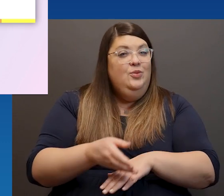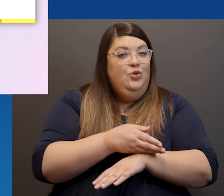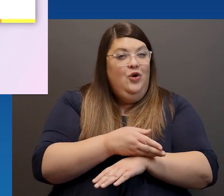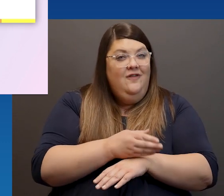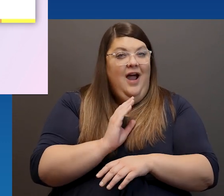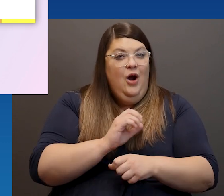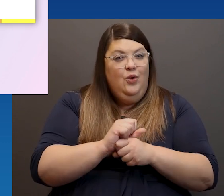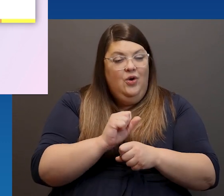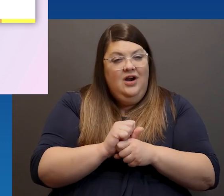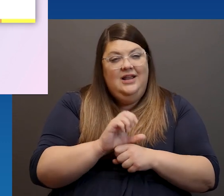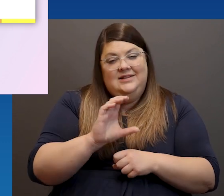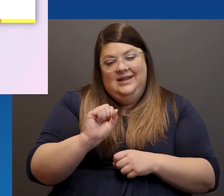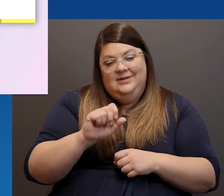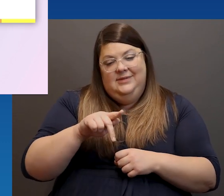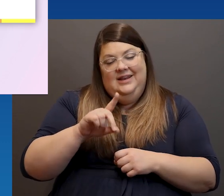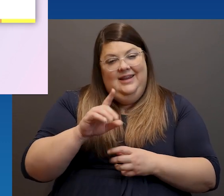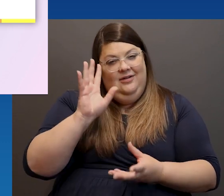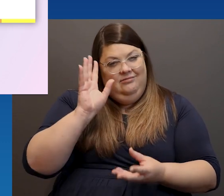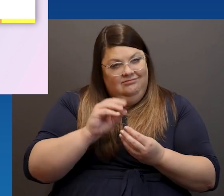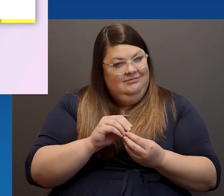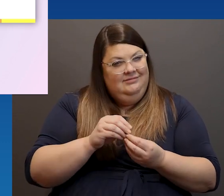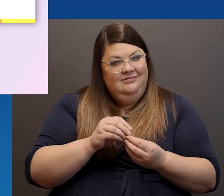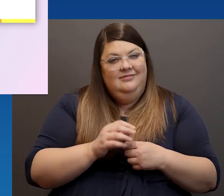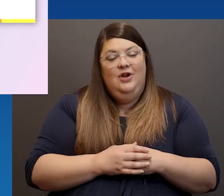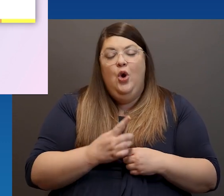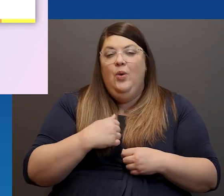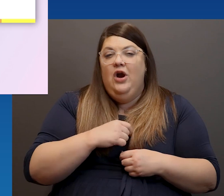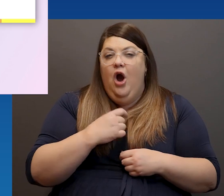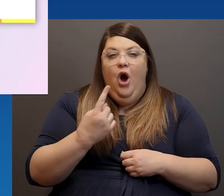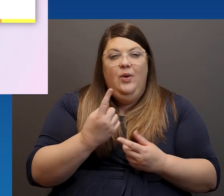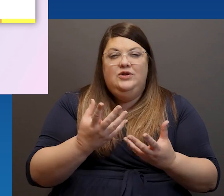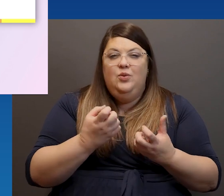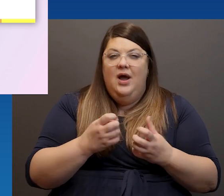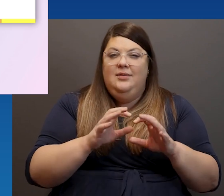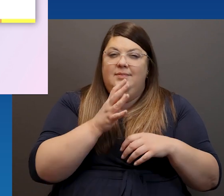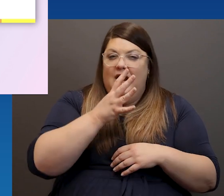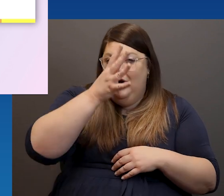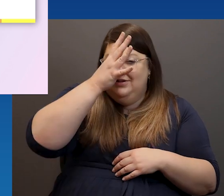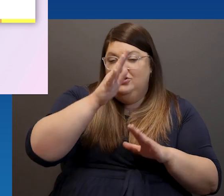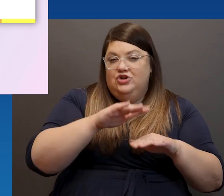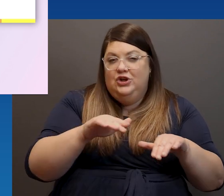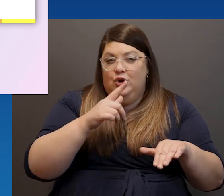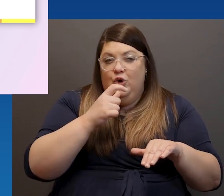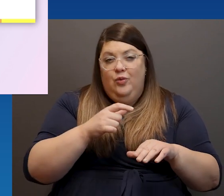and the CSPD as a whole. We're always looking for parents of children who have been involved in early intervention